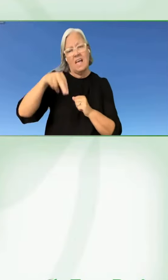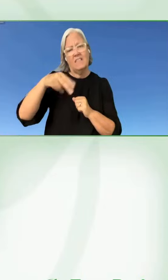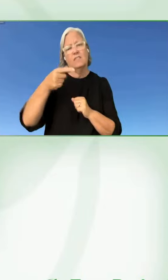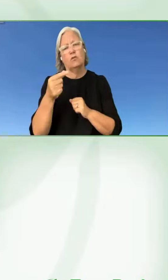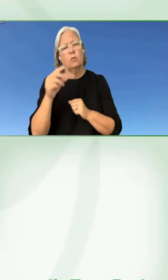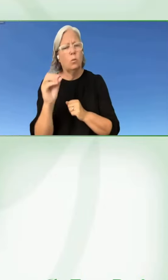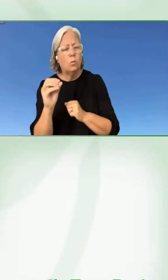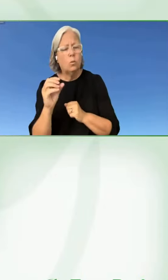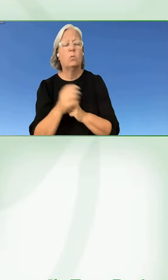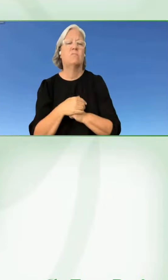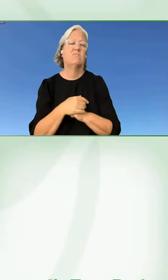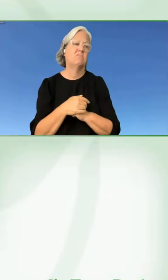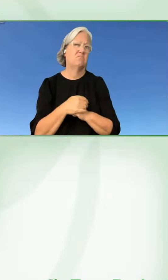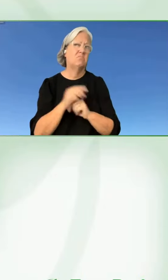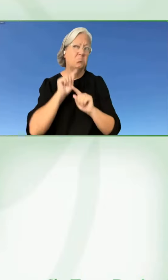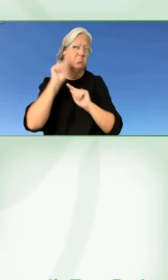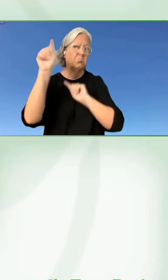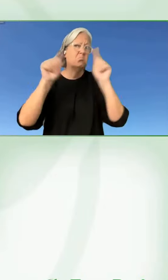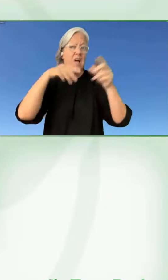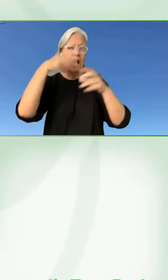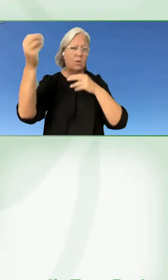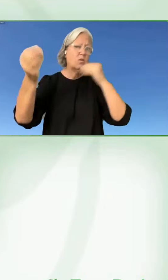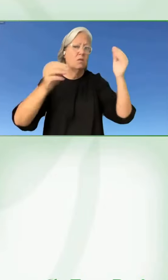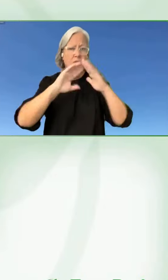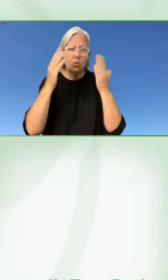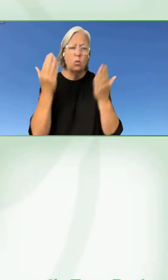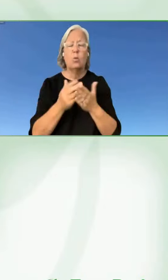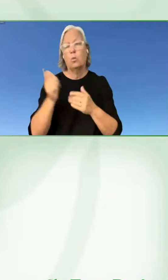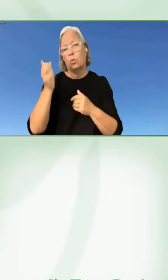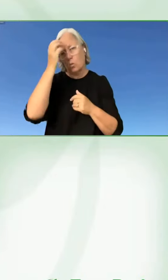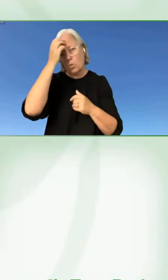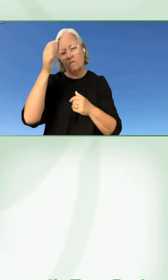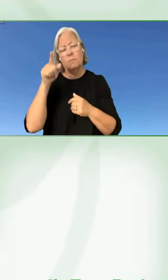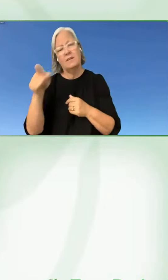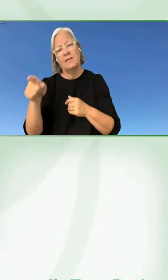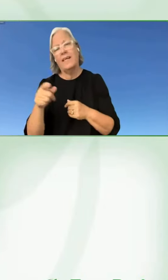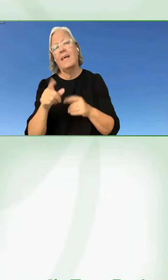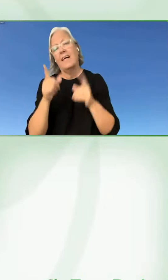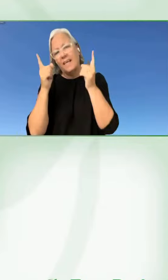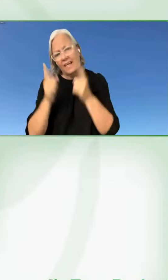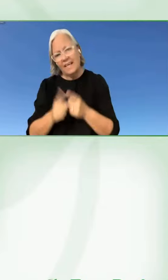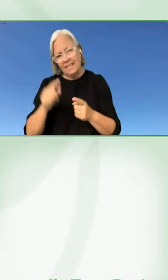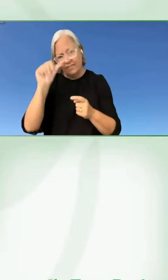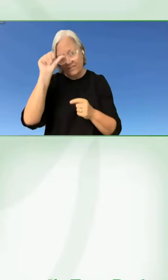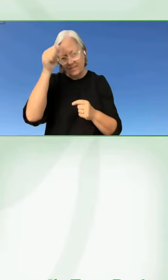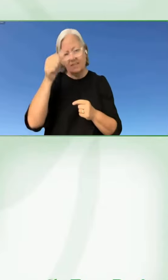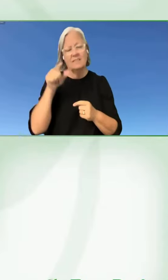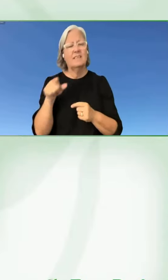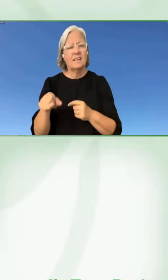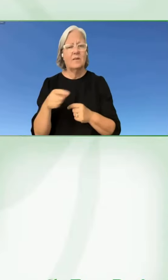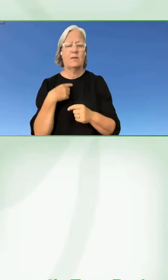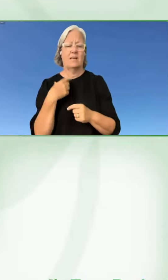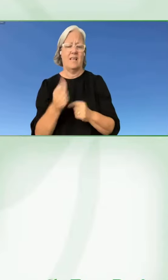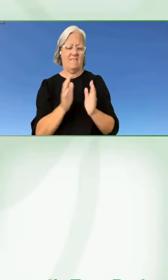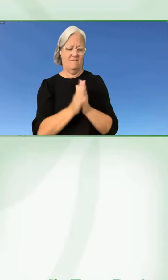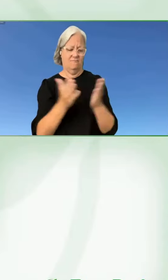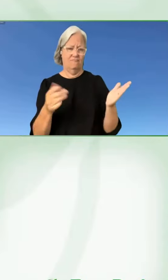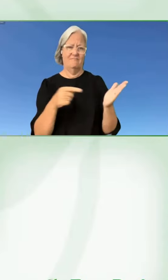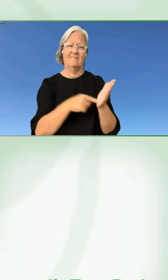Wonderful, thank you very much. Alright, so we have presented four different solutions to make the web more accessible.